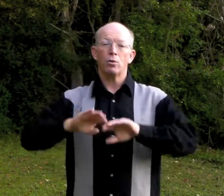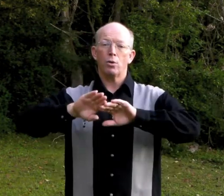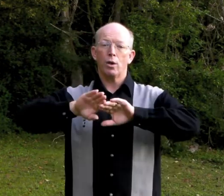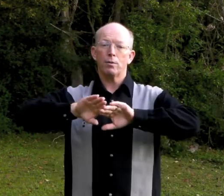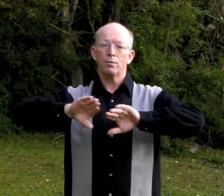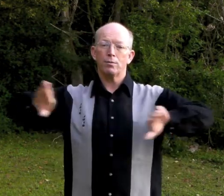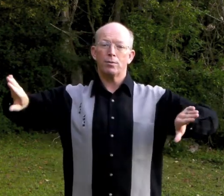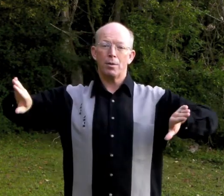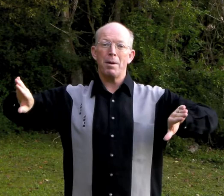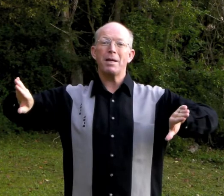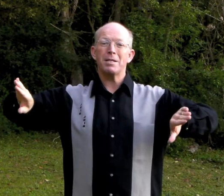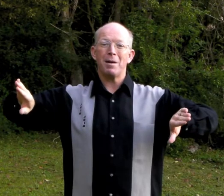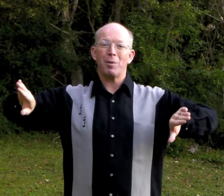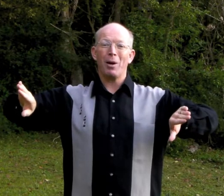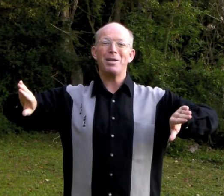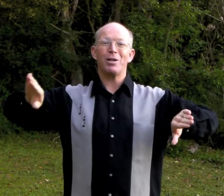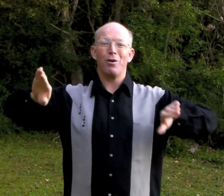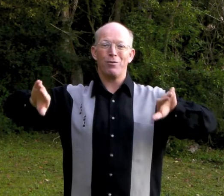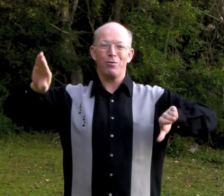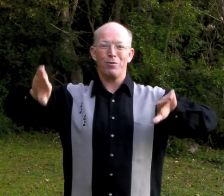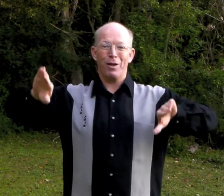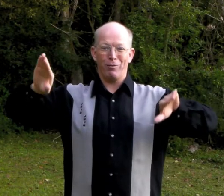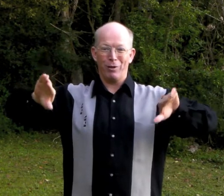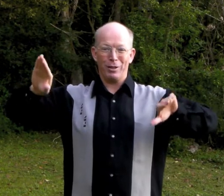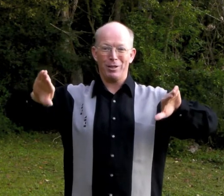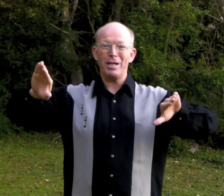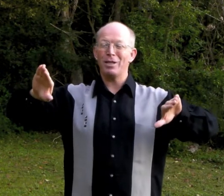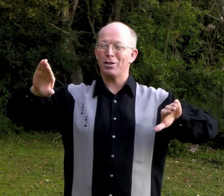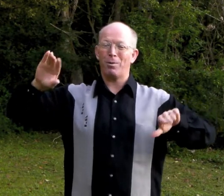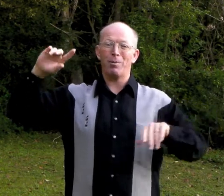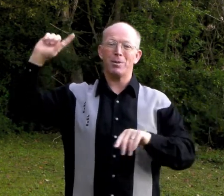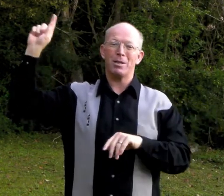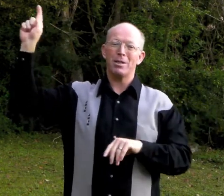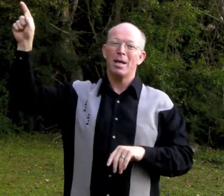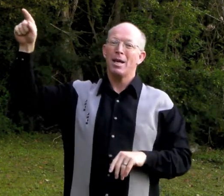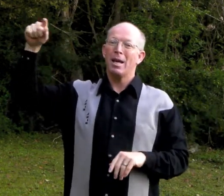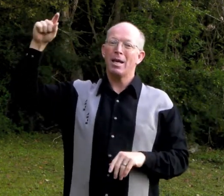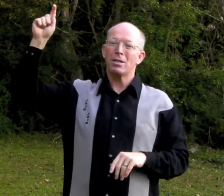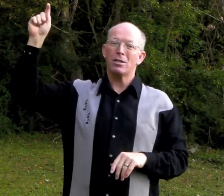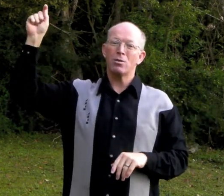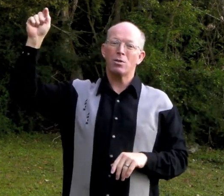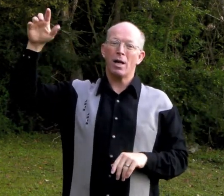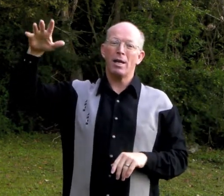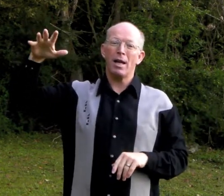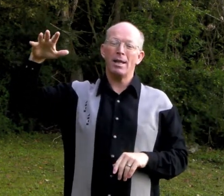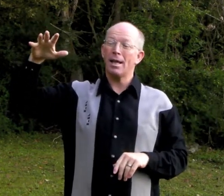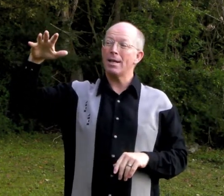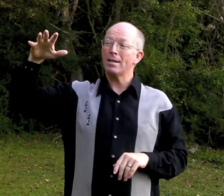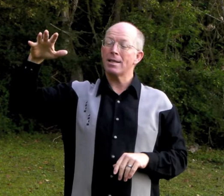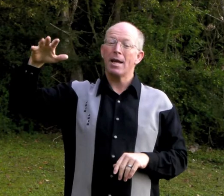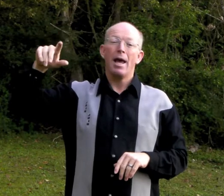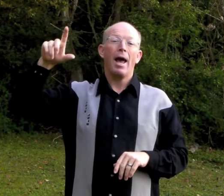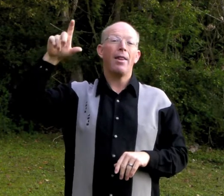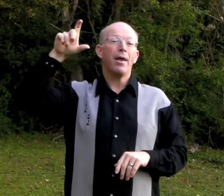So the biggest separation, for distinction purposes, is to do SUN like this.